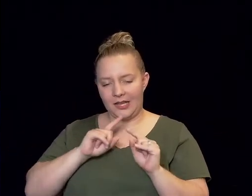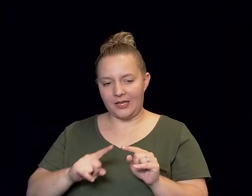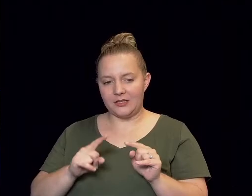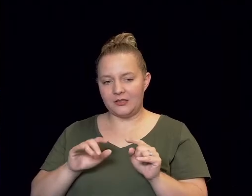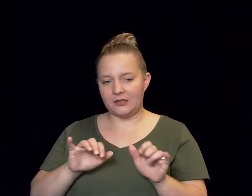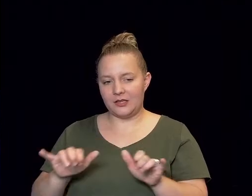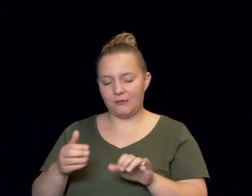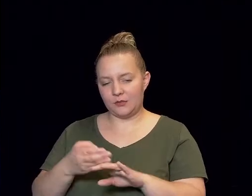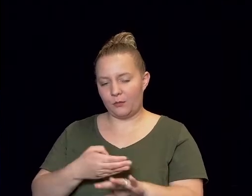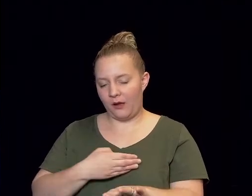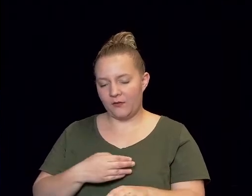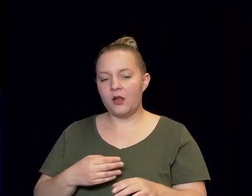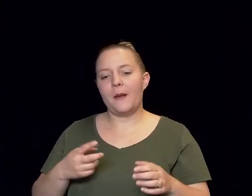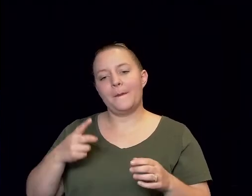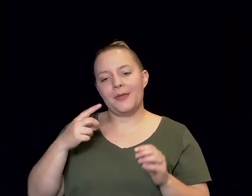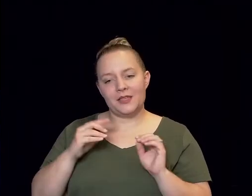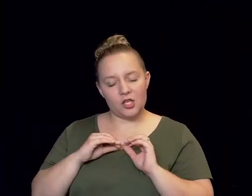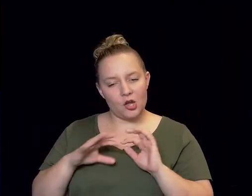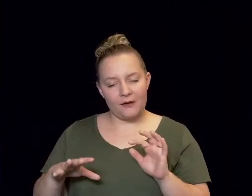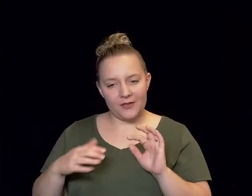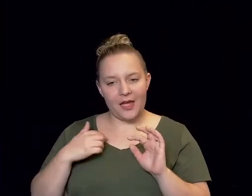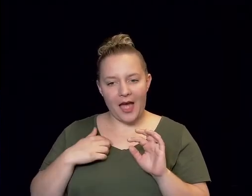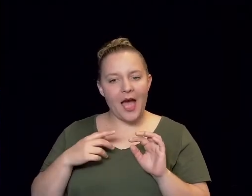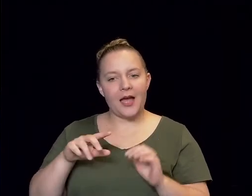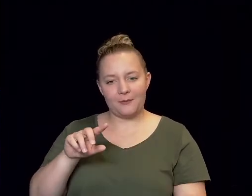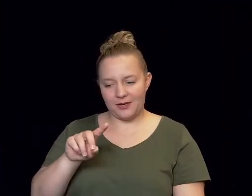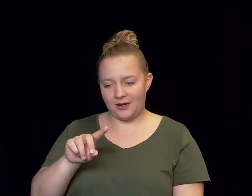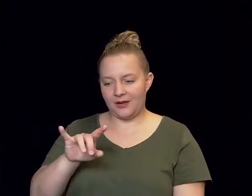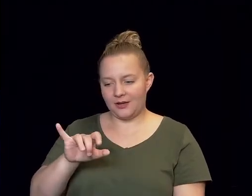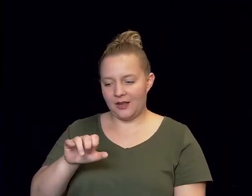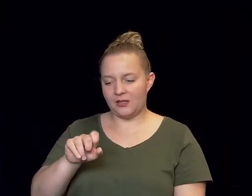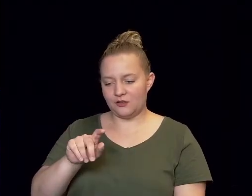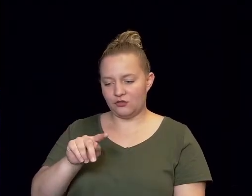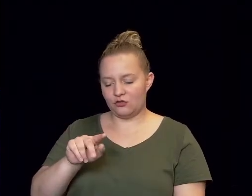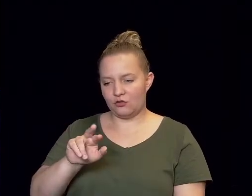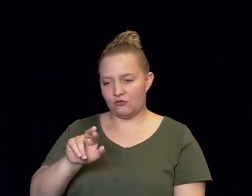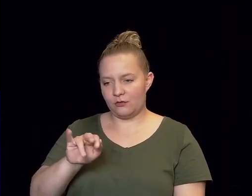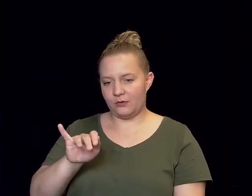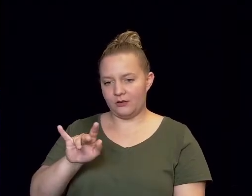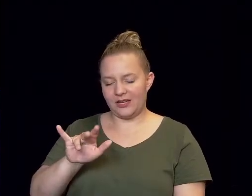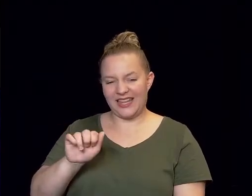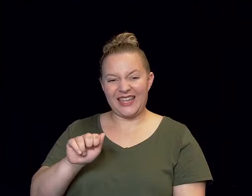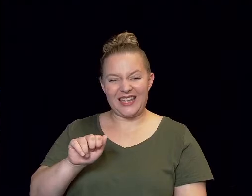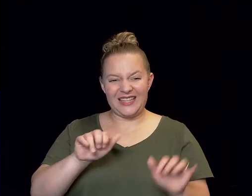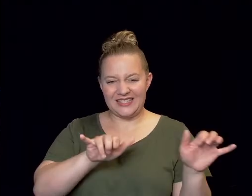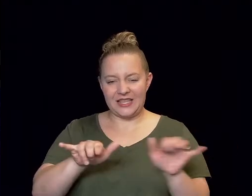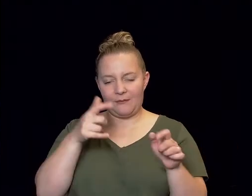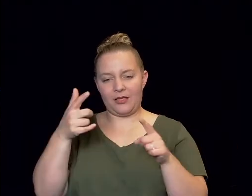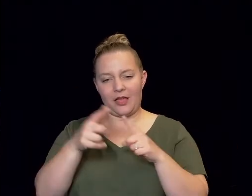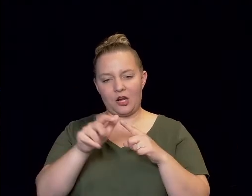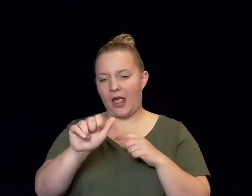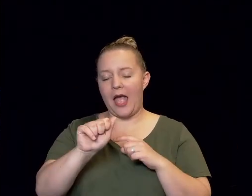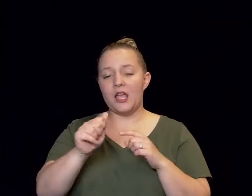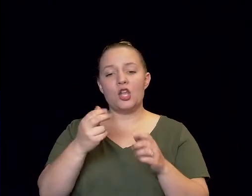symbols because obviously I am distributing the same letter a. In using the commutative property, I